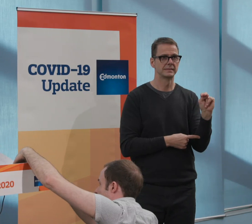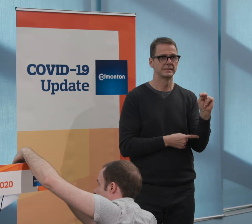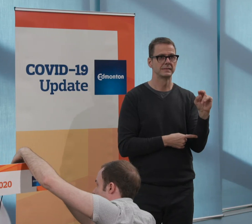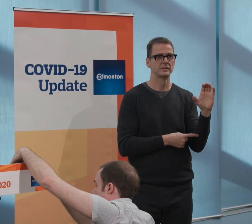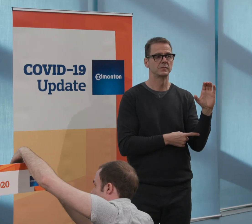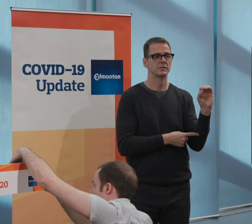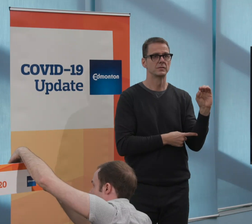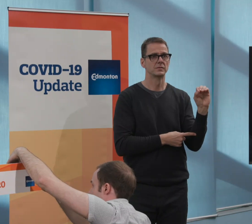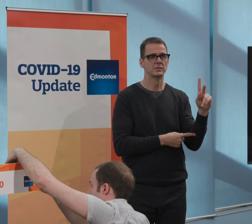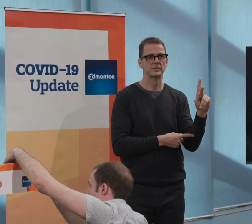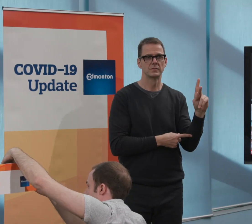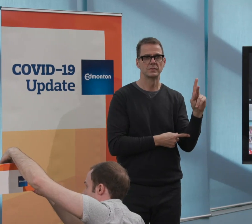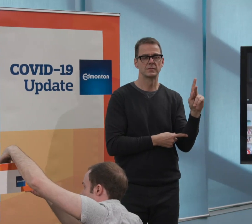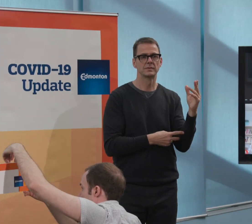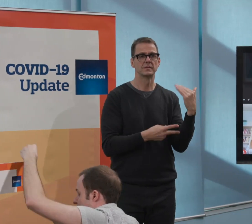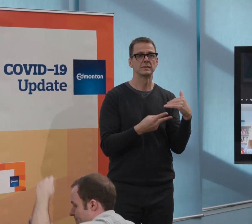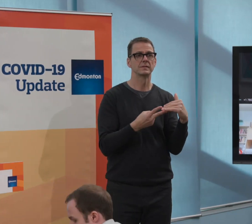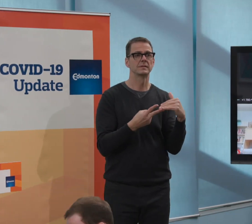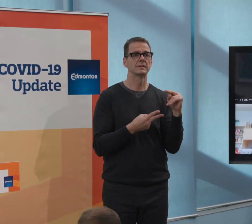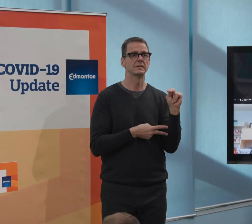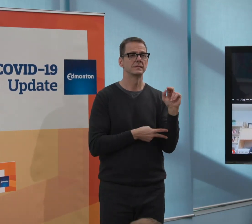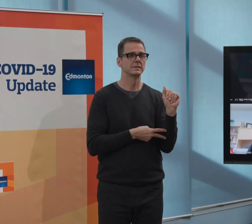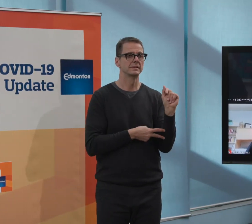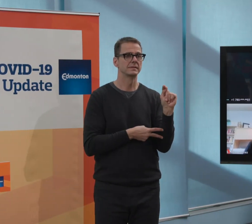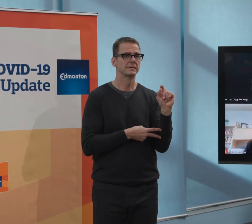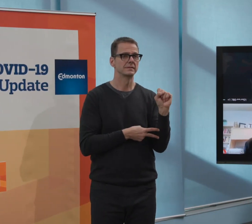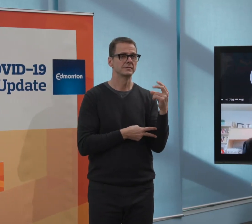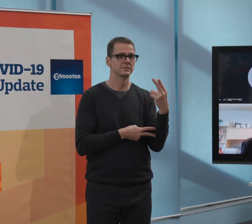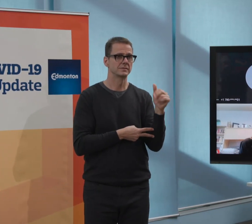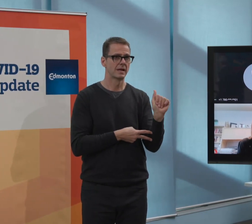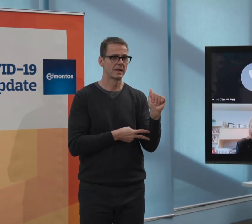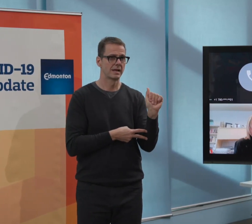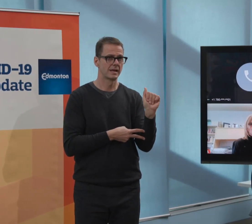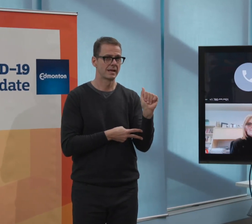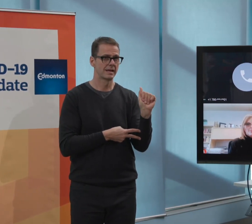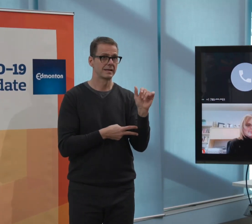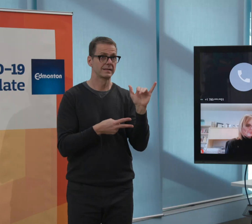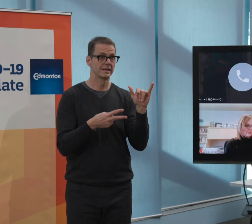Jeremy Thompson on the line Natasha would you like to go first